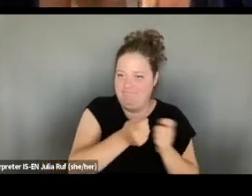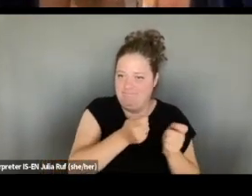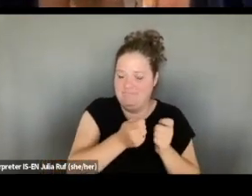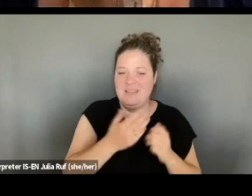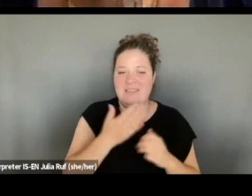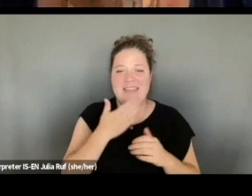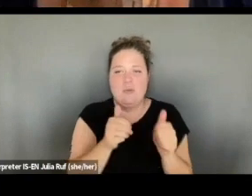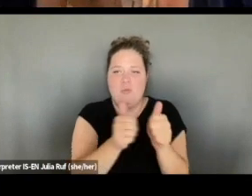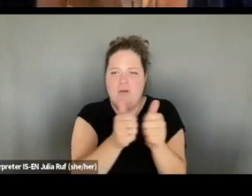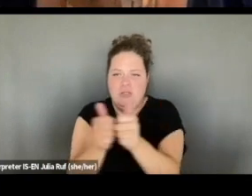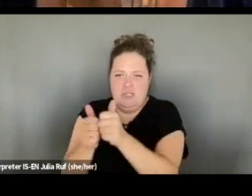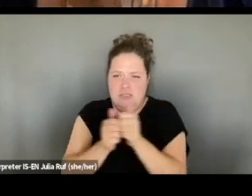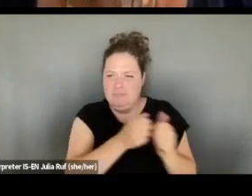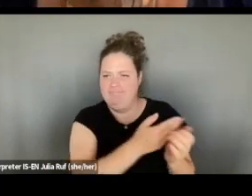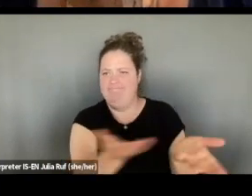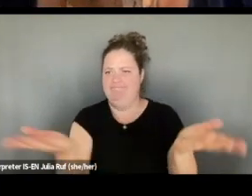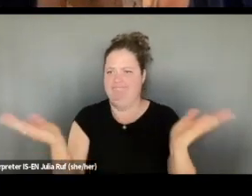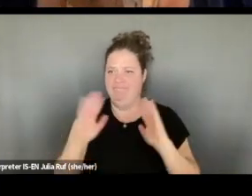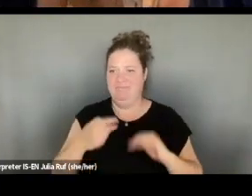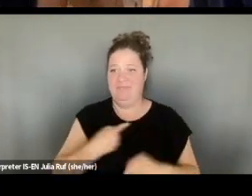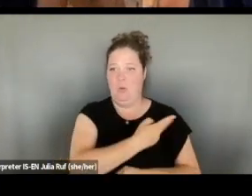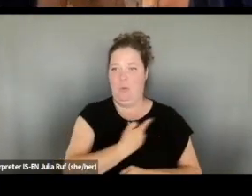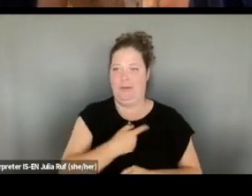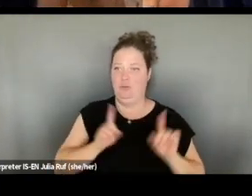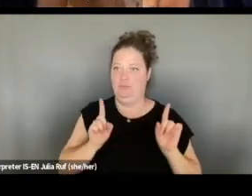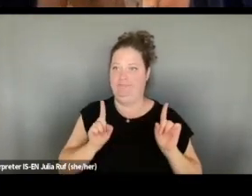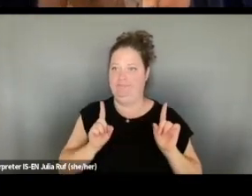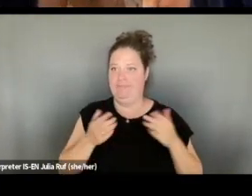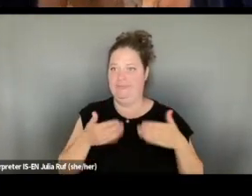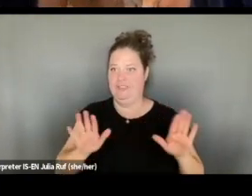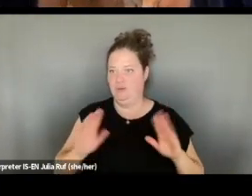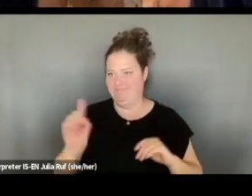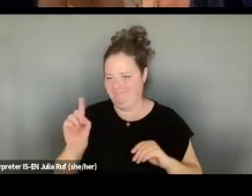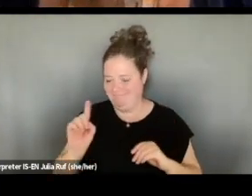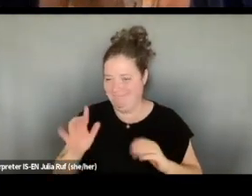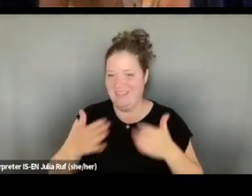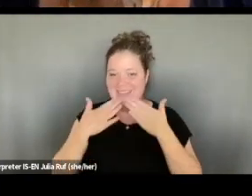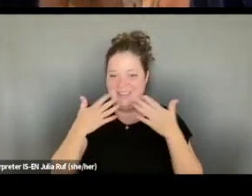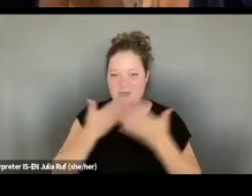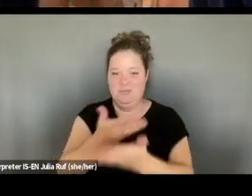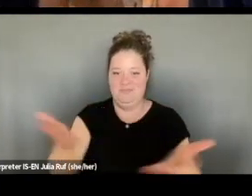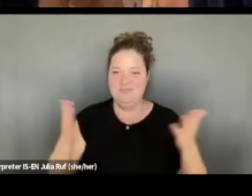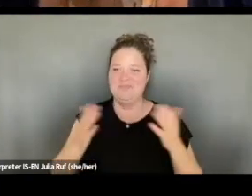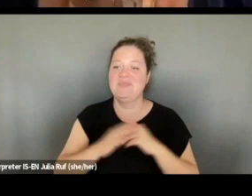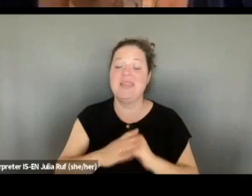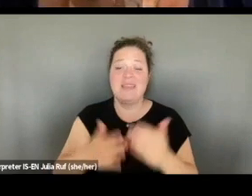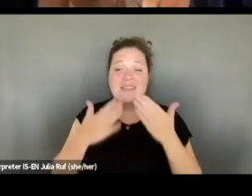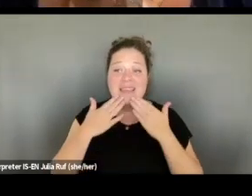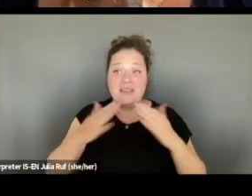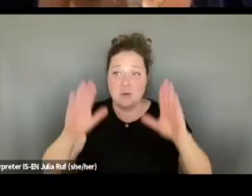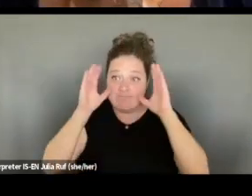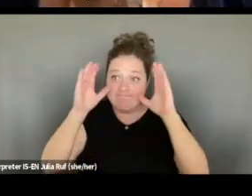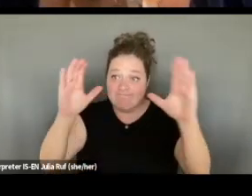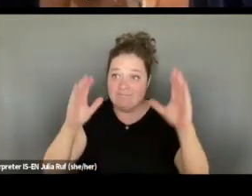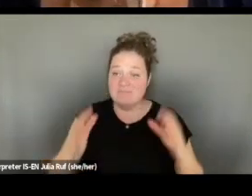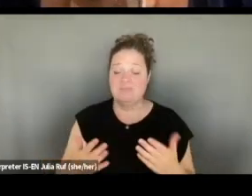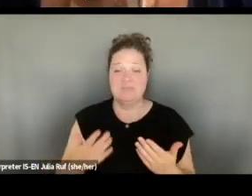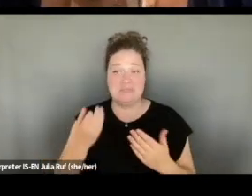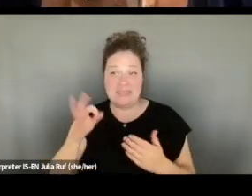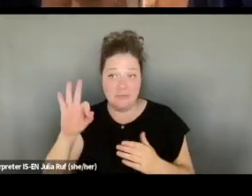me and that really lovely partners we have. We are not doing this alone. And thank you, everyone, for listening, and do reach out if you want to know more